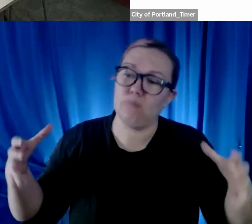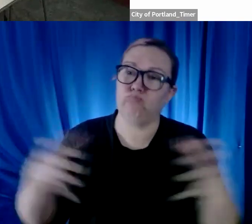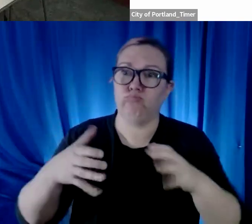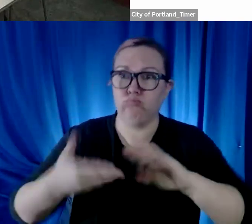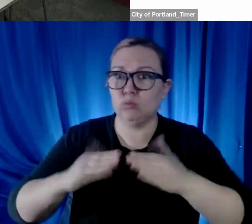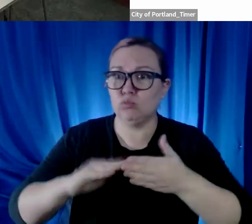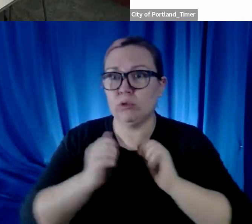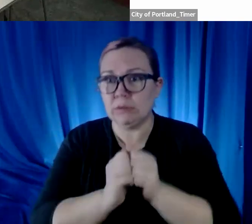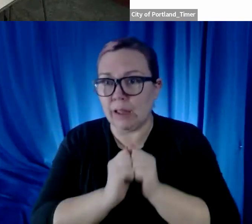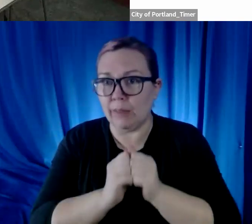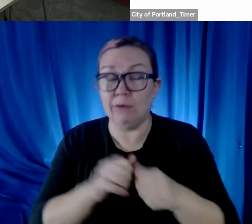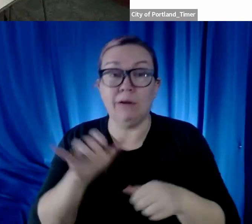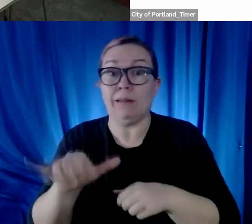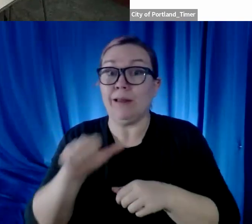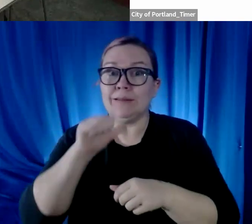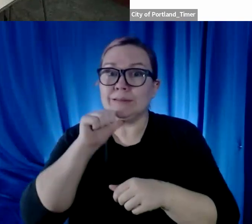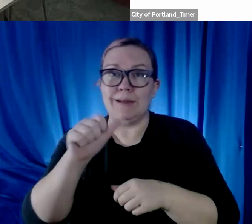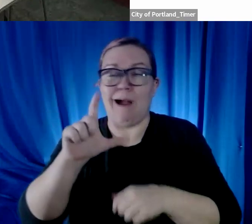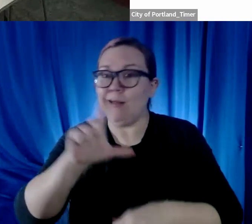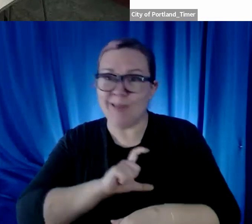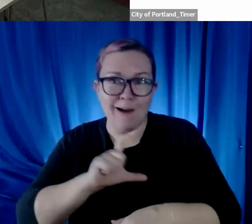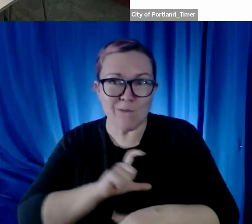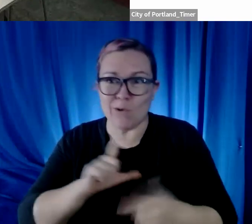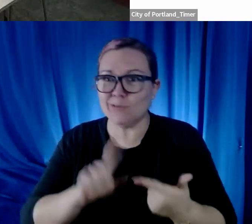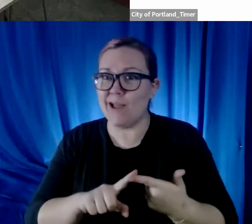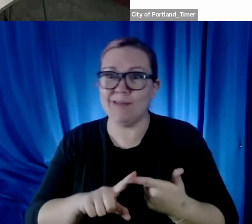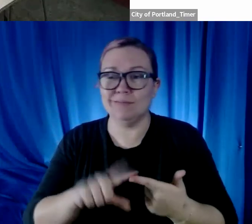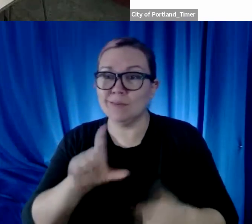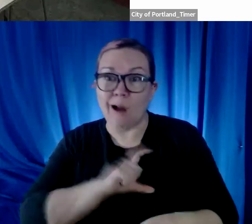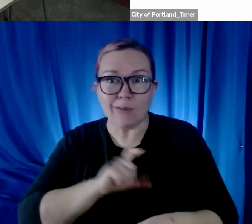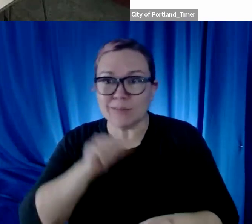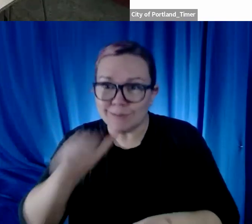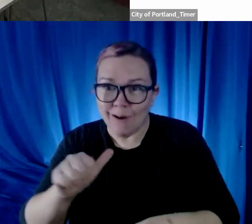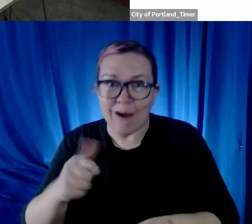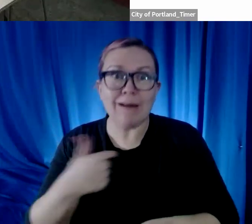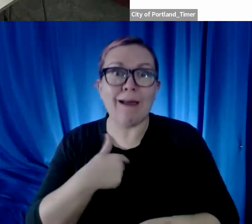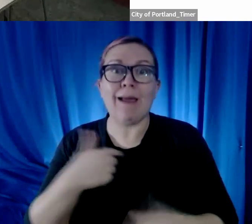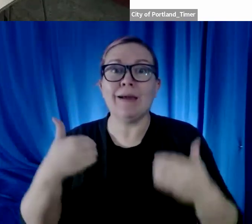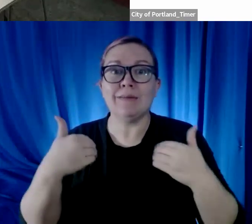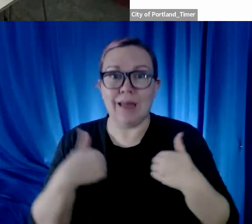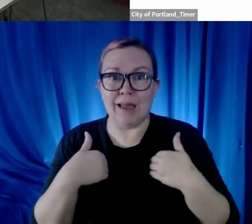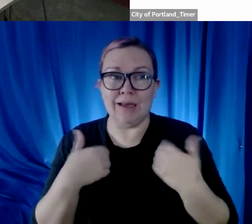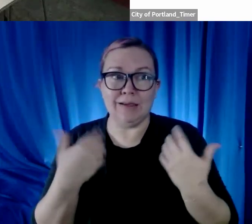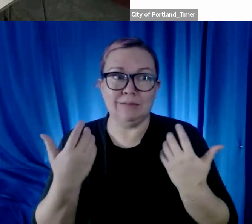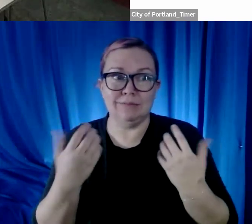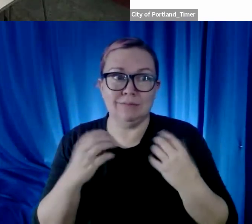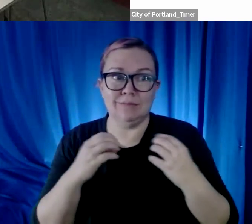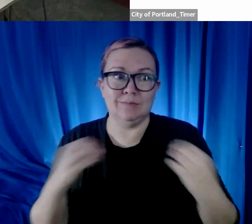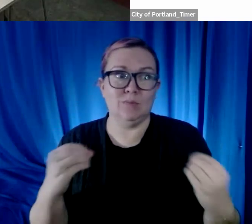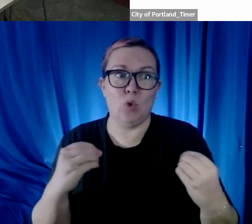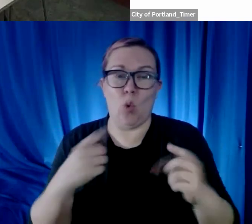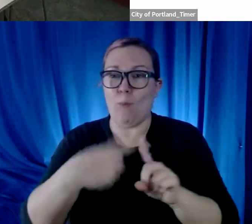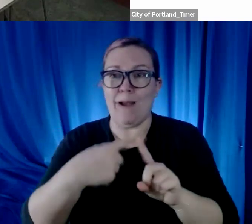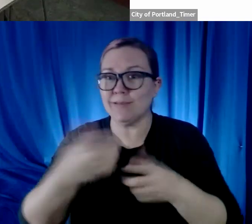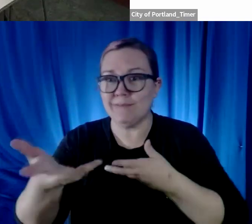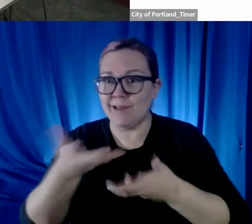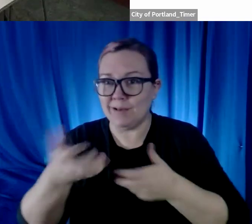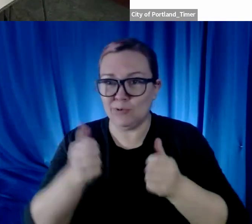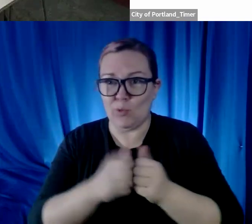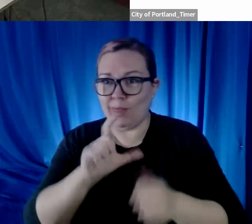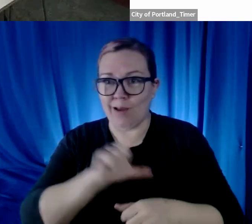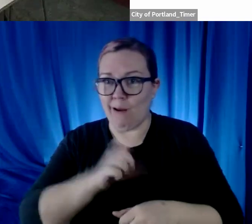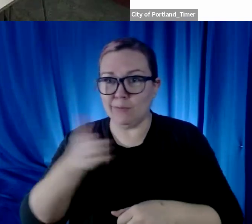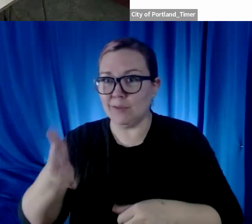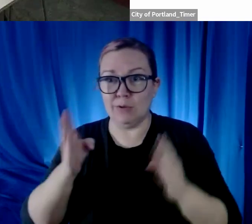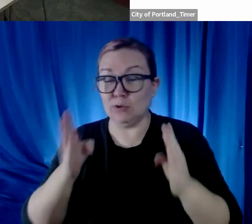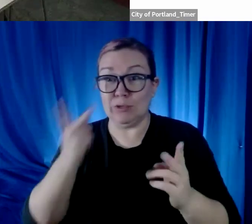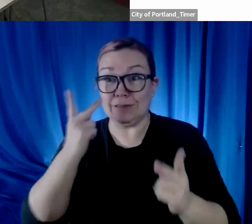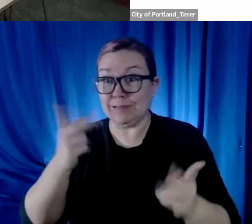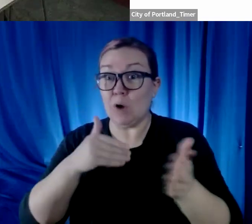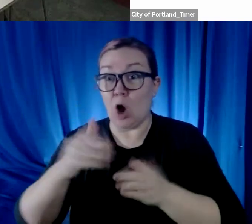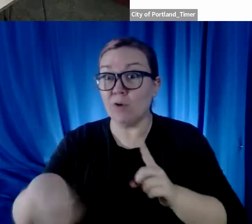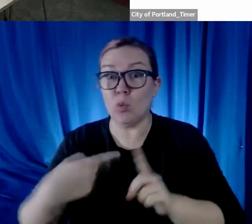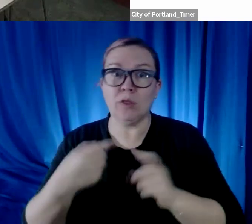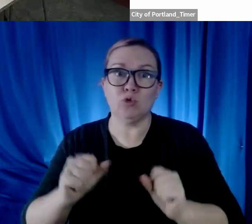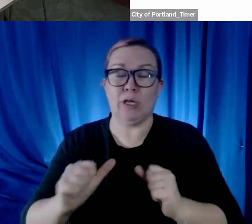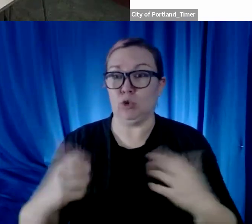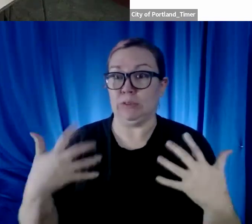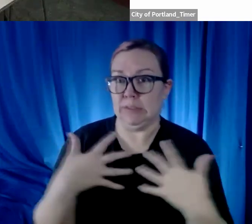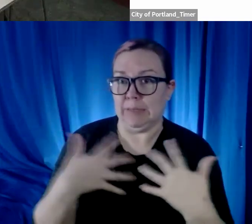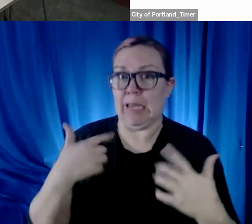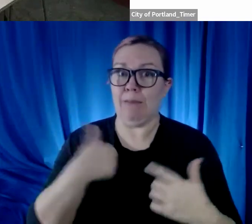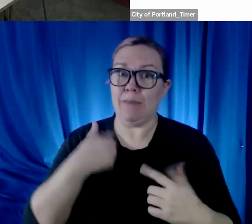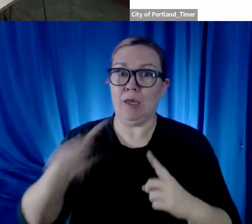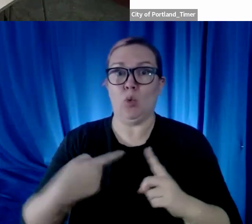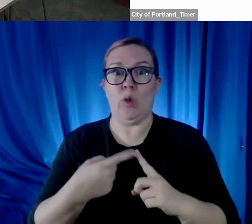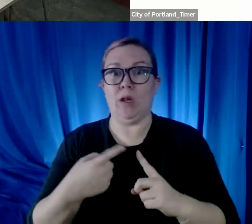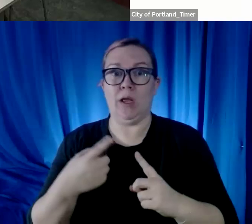And that is not law enforcement. That's not cops. I've had i've had no positive influences with cops in our streets. I most often see them when they're trying to intimidate Me when I'm standing alongside striking workers.